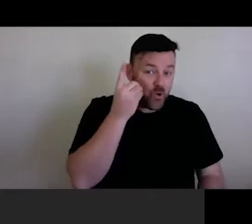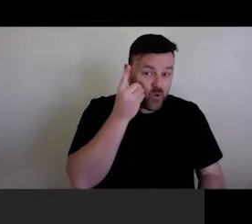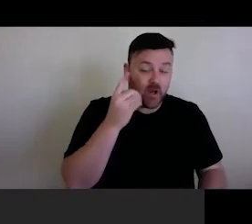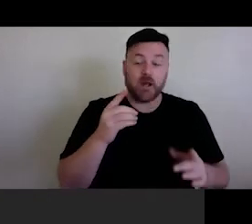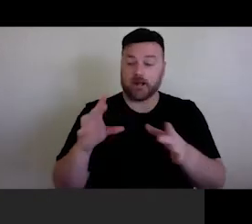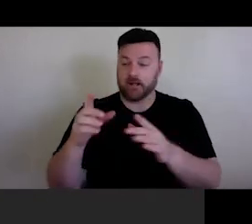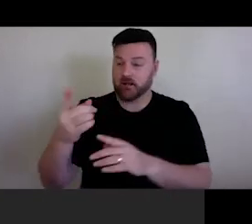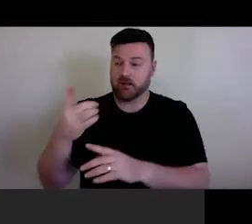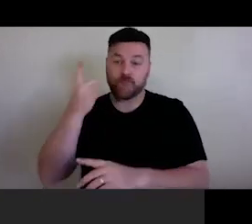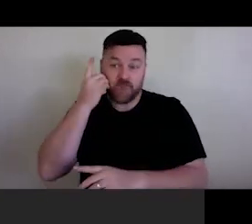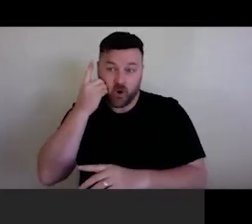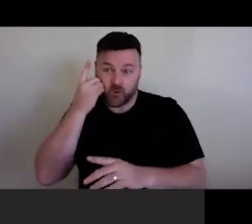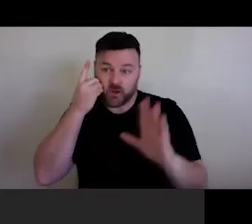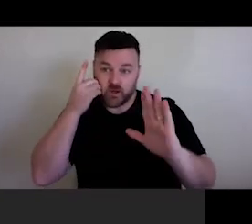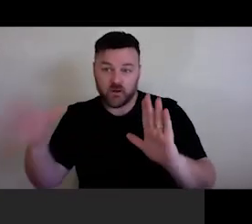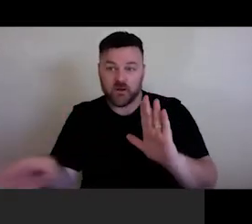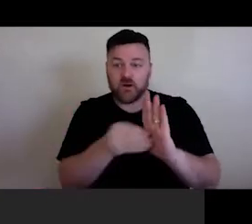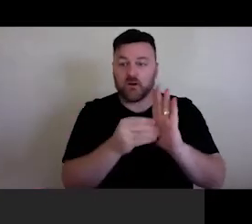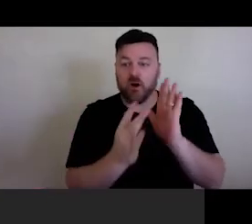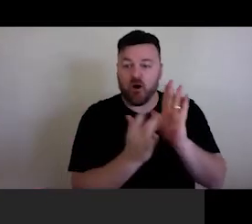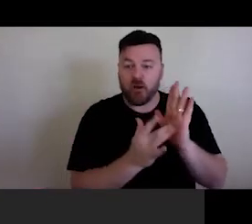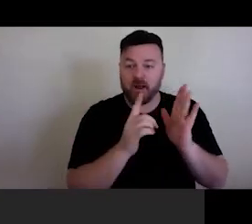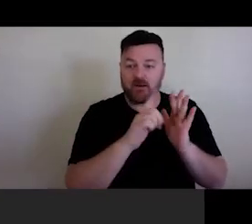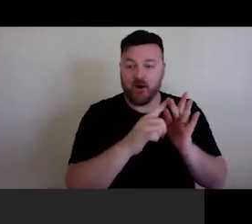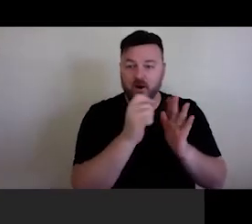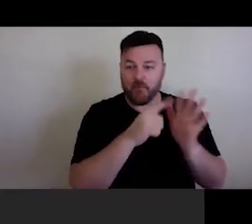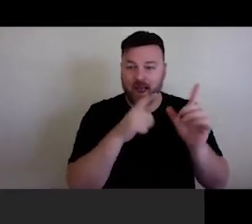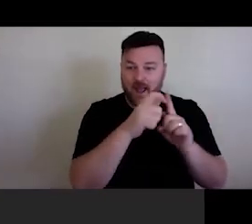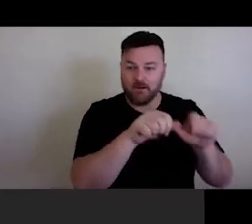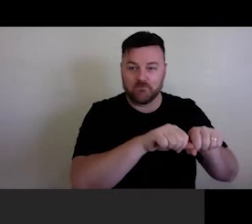which then pushes it out to the internet. So your iPad becomes your